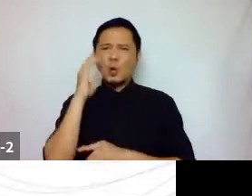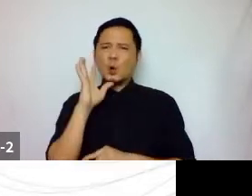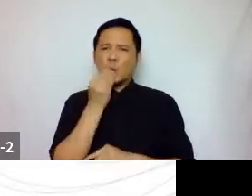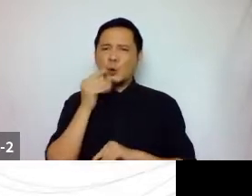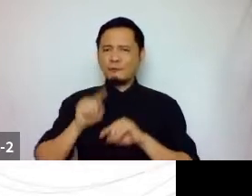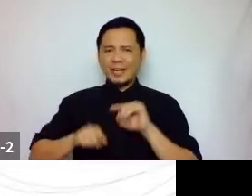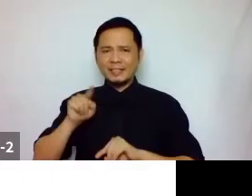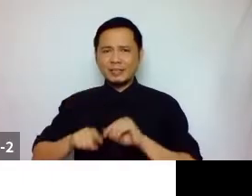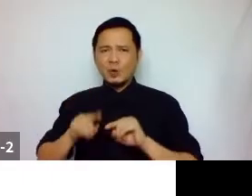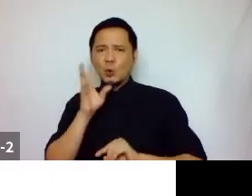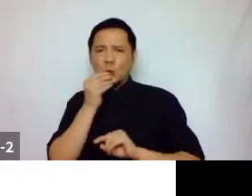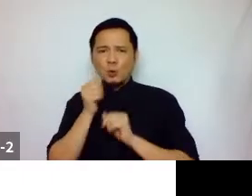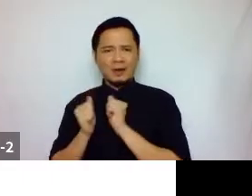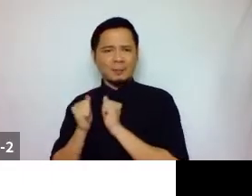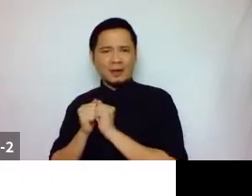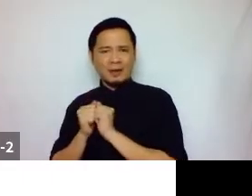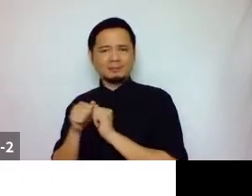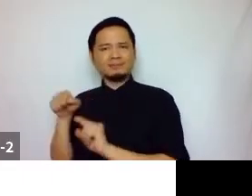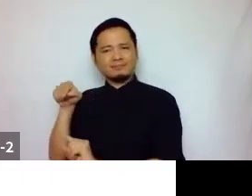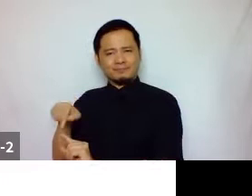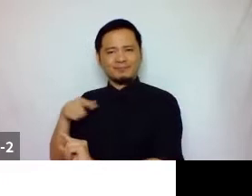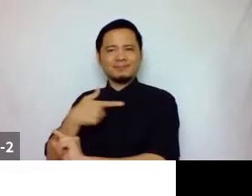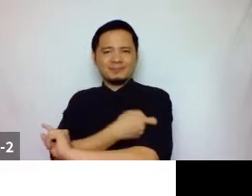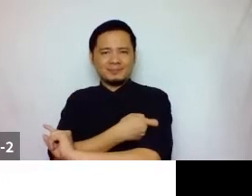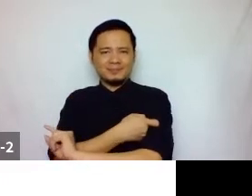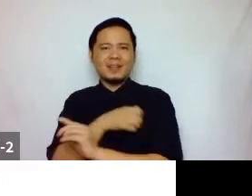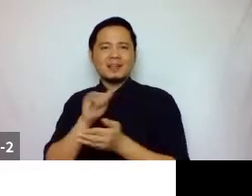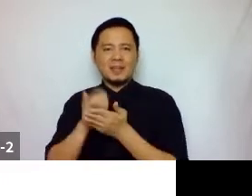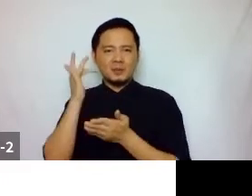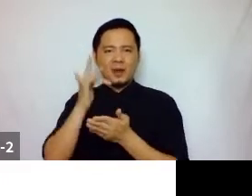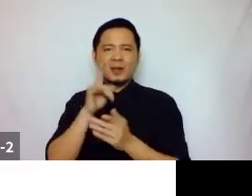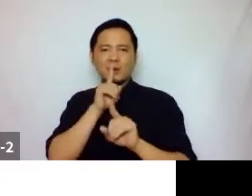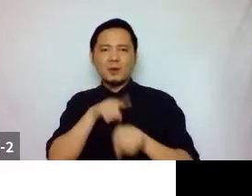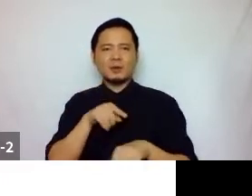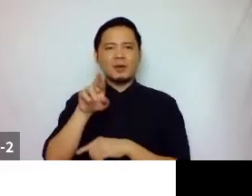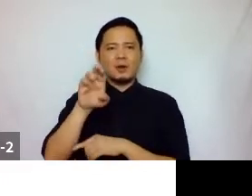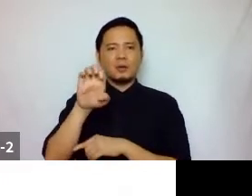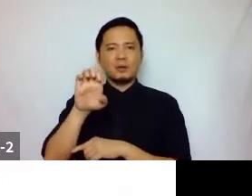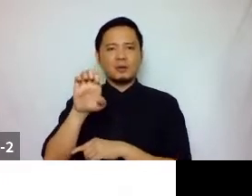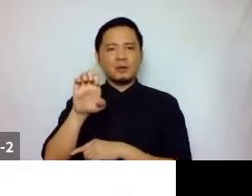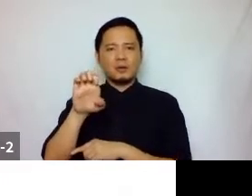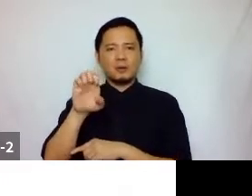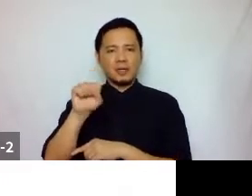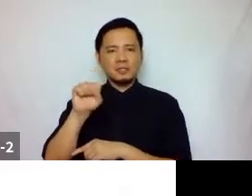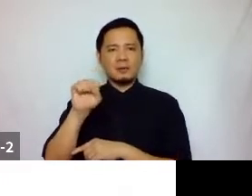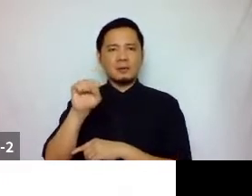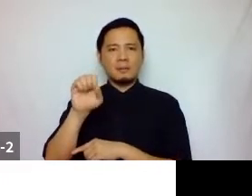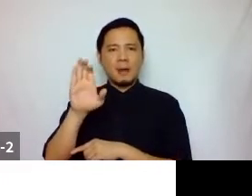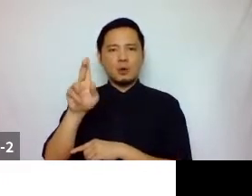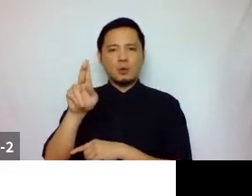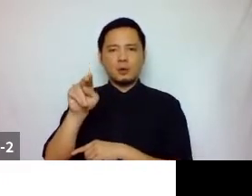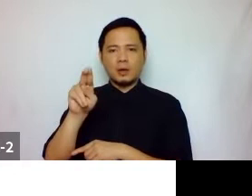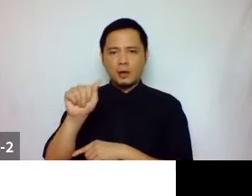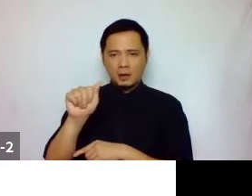This is why our campaign is called Resbakuna and we are also its allies and heroes in our everyday lives.